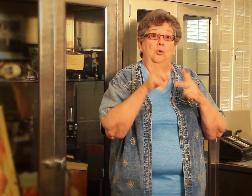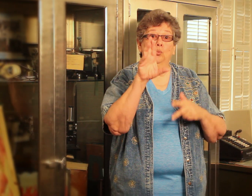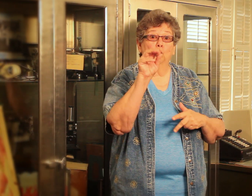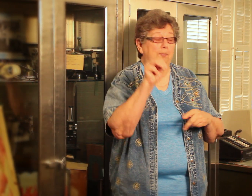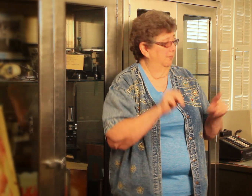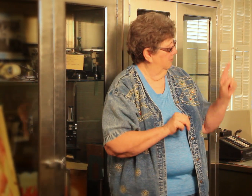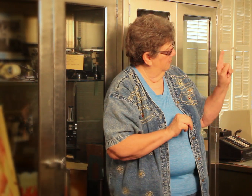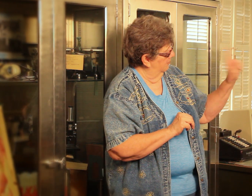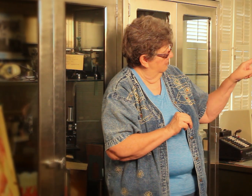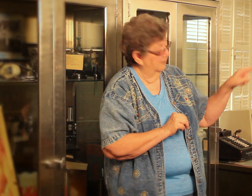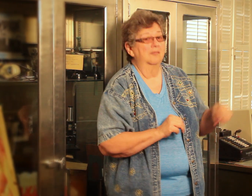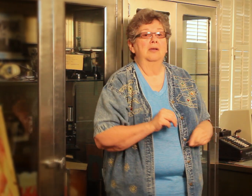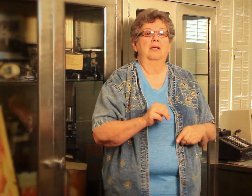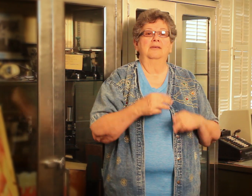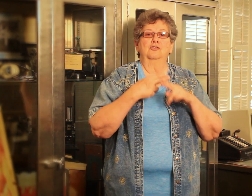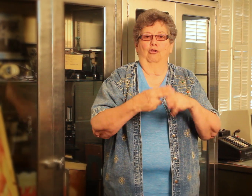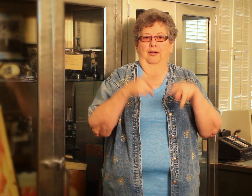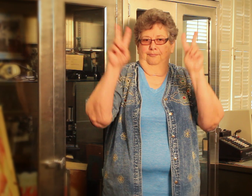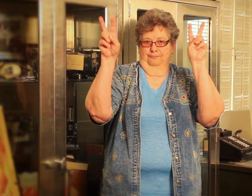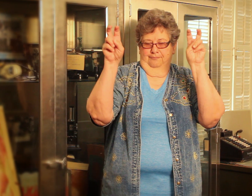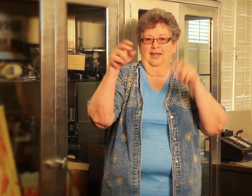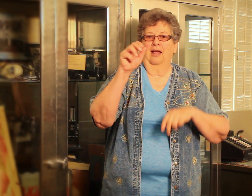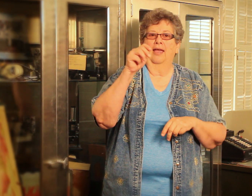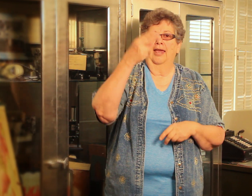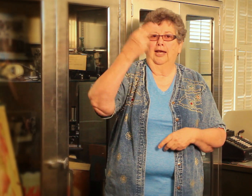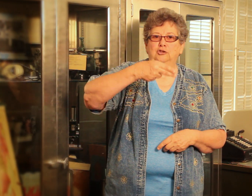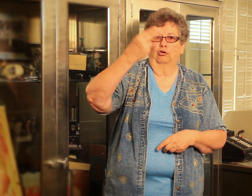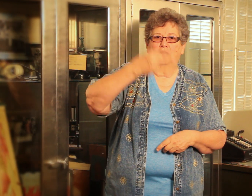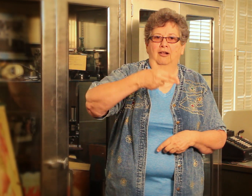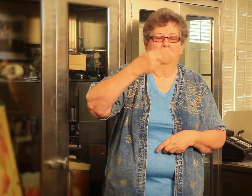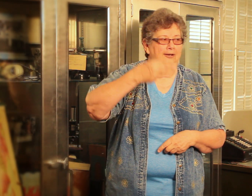Then there is our third room, which we call the "history room."